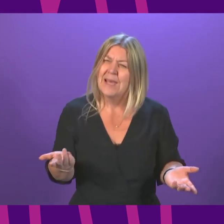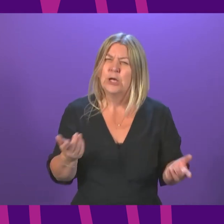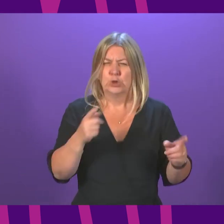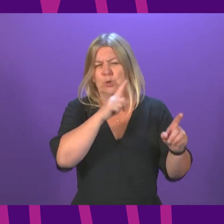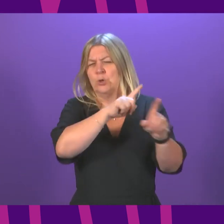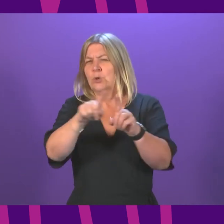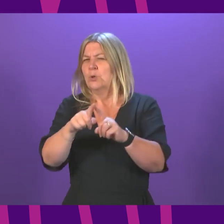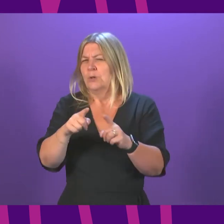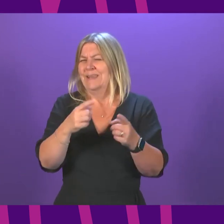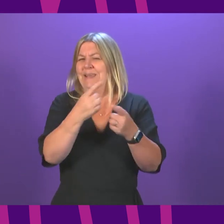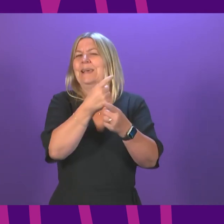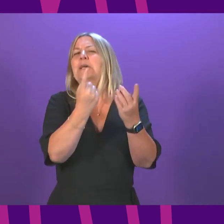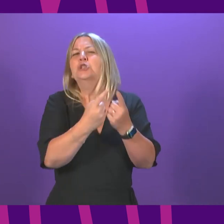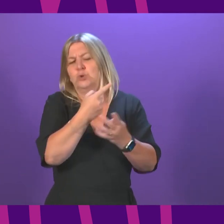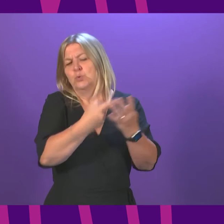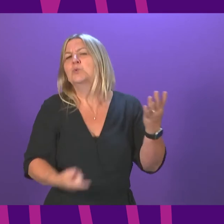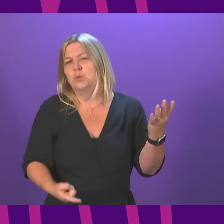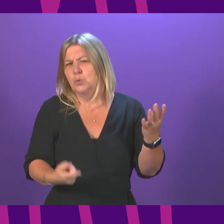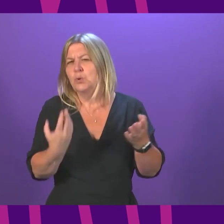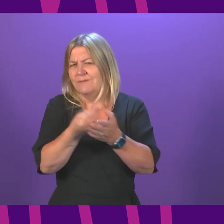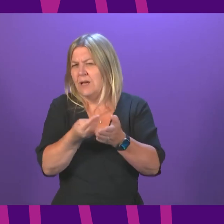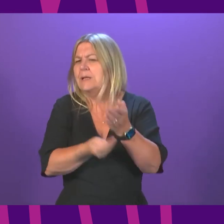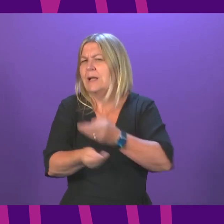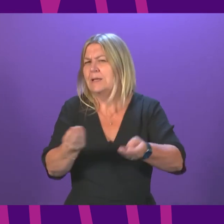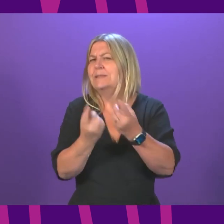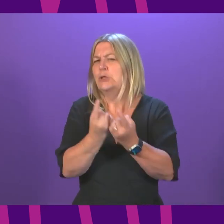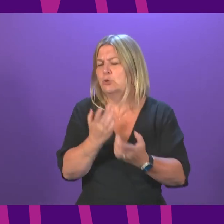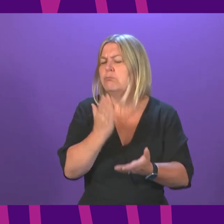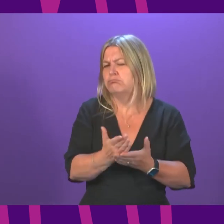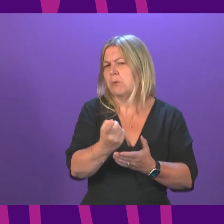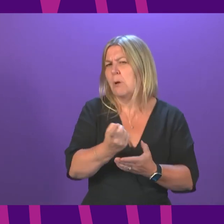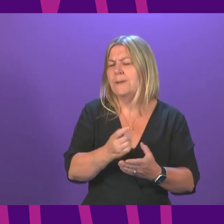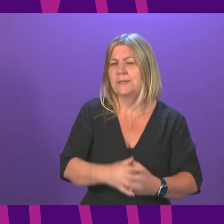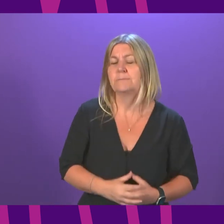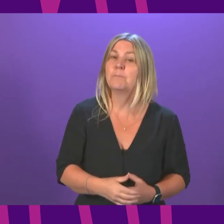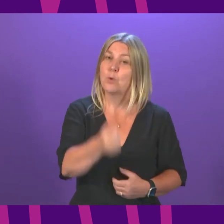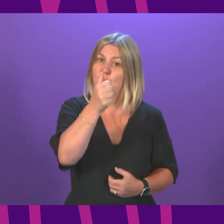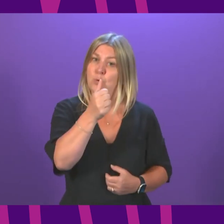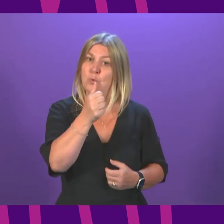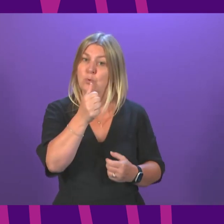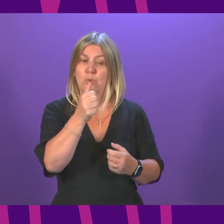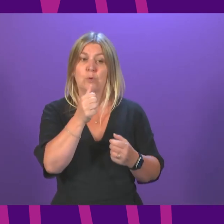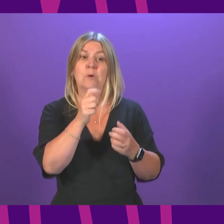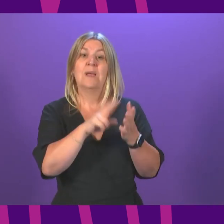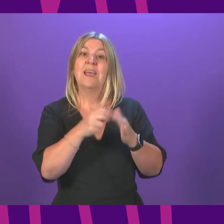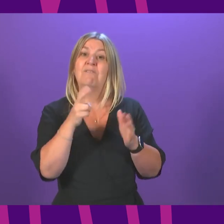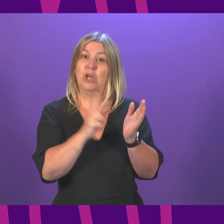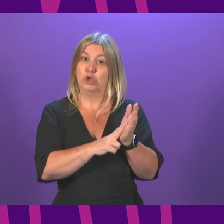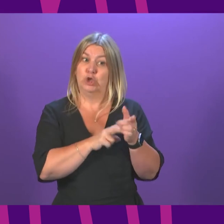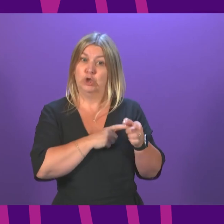for the people of Scotland in the coming months. The Scottish Green Party will support the bill.